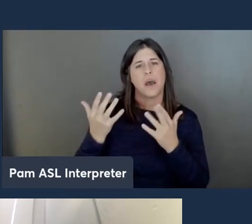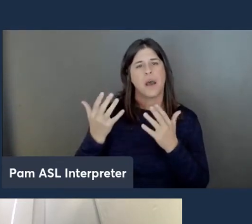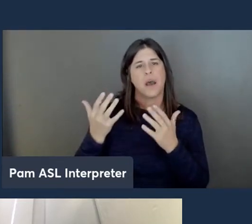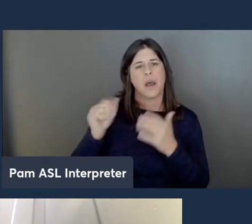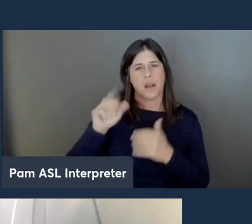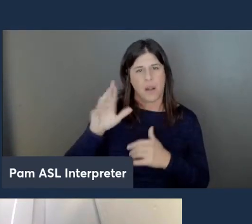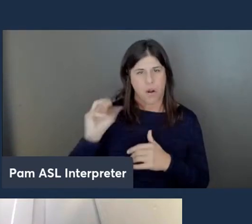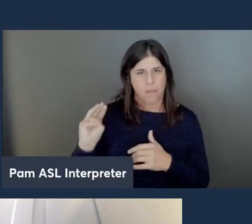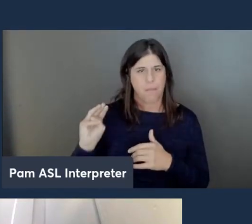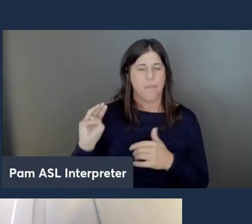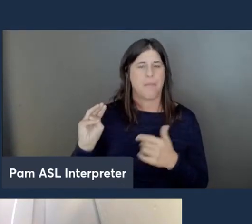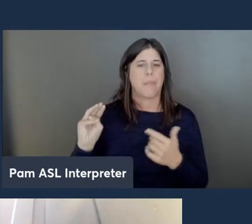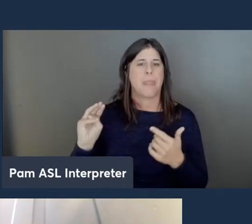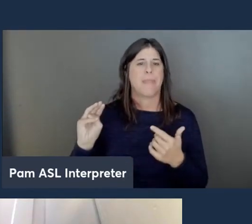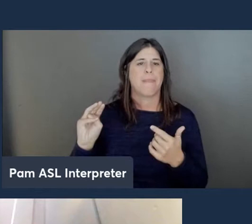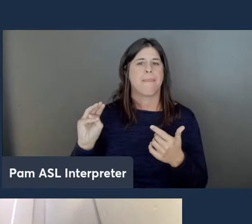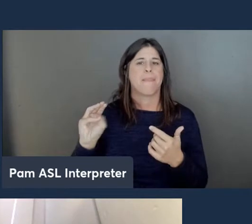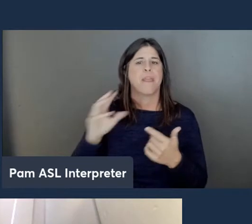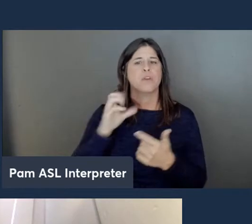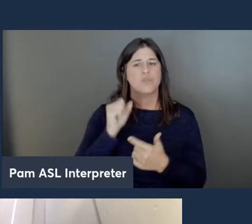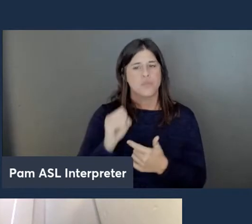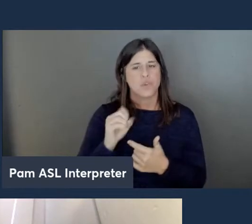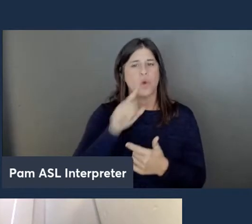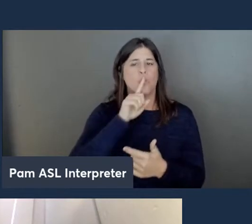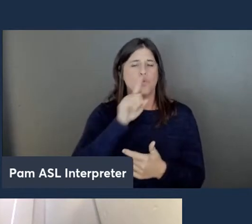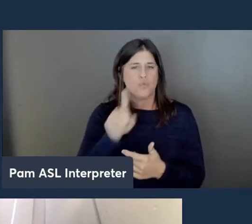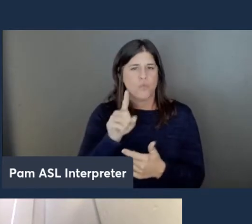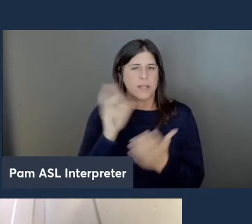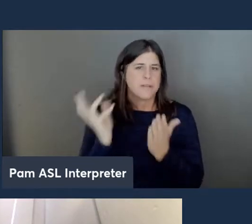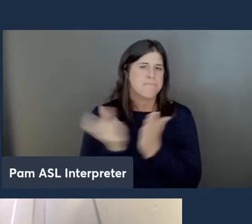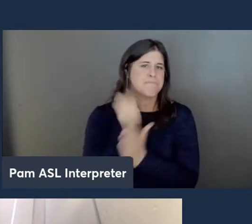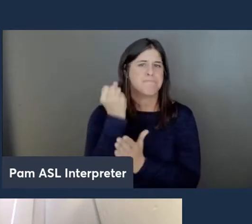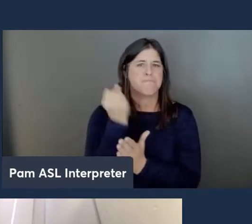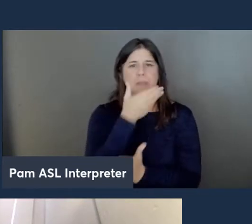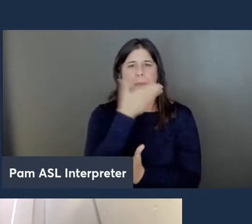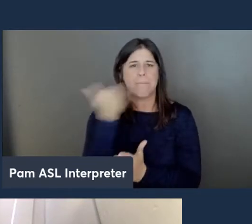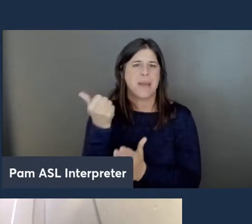(mouse clicks) And so to really get the best game streaming formats,